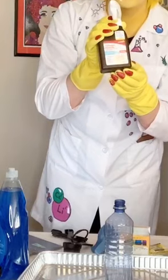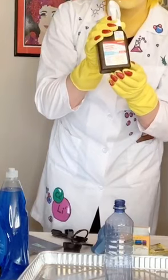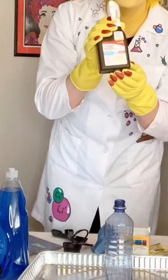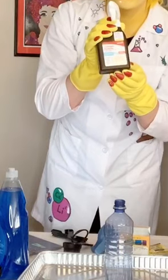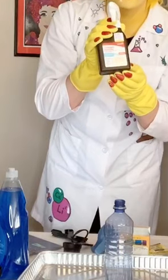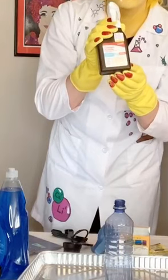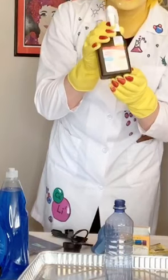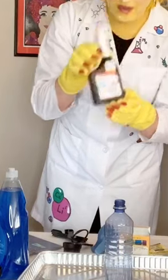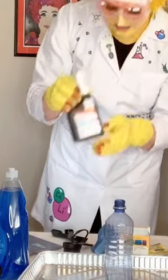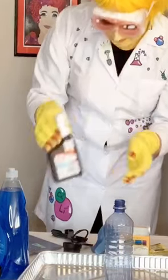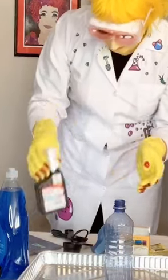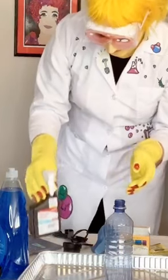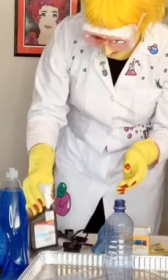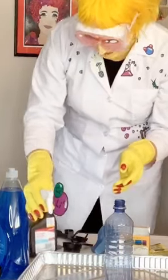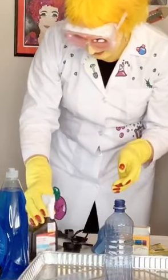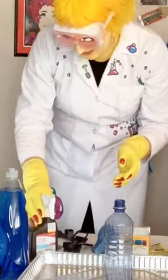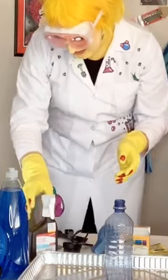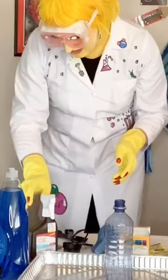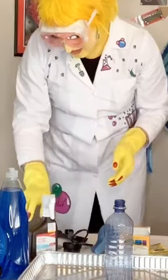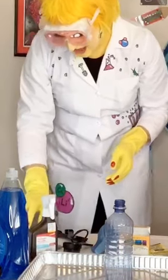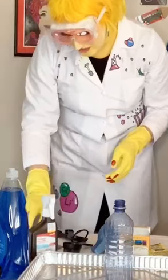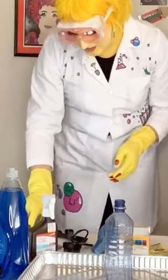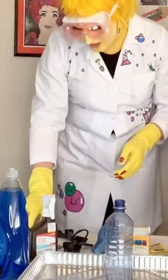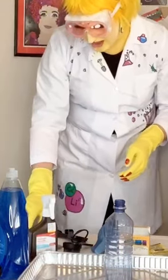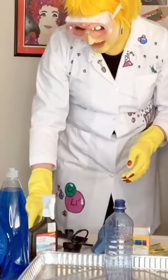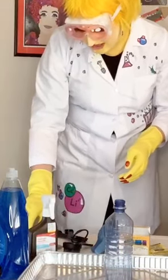part of our experiment. So, there's the hydrogen peroxide.